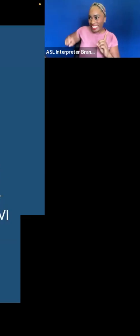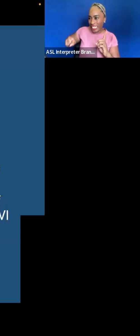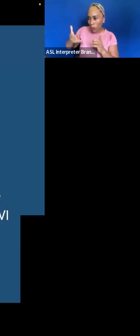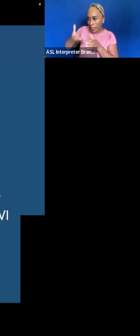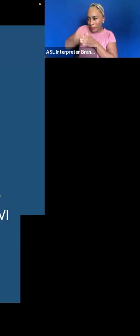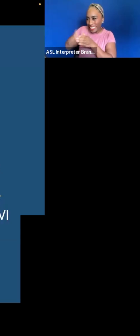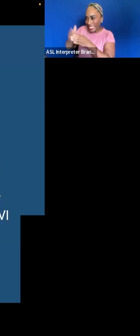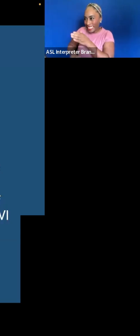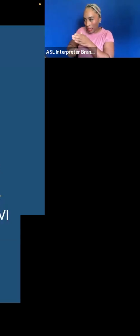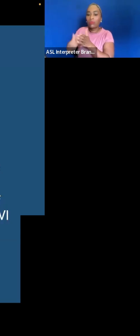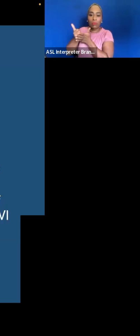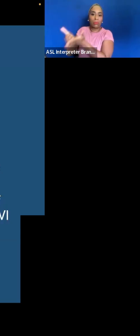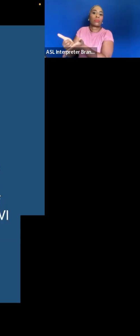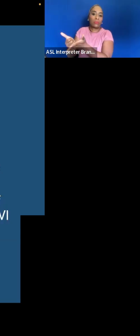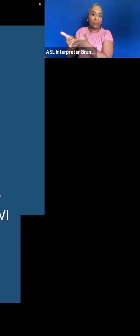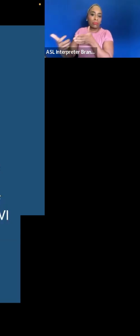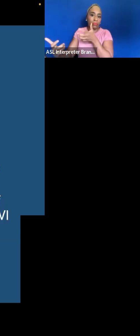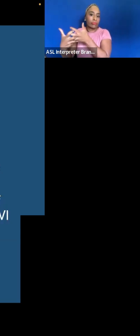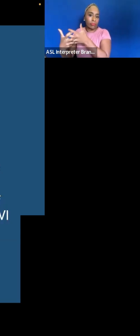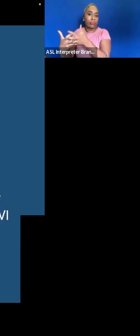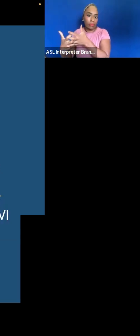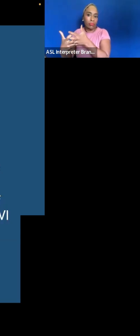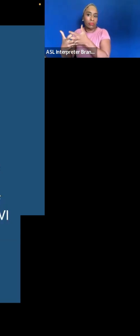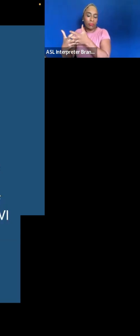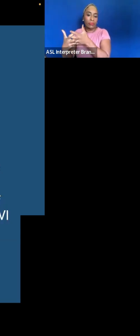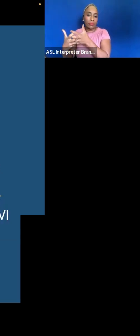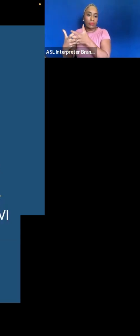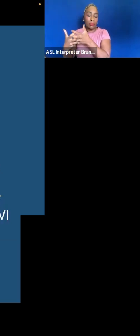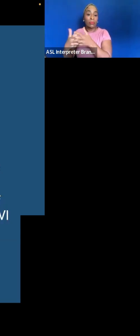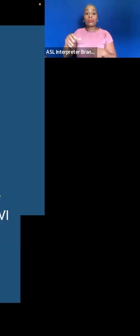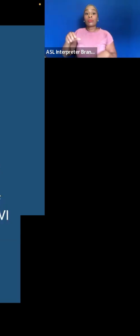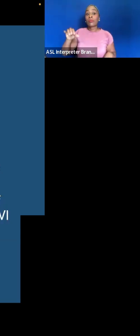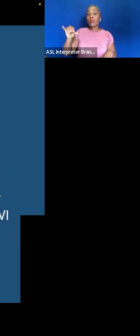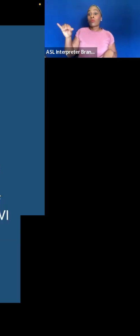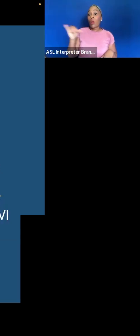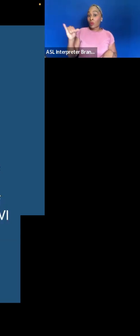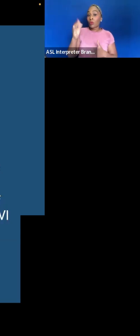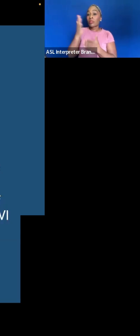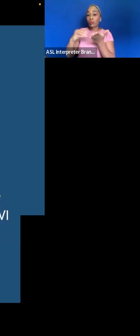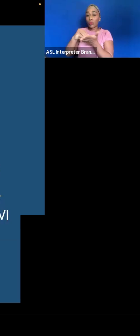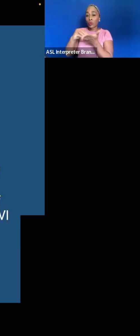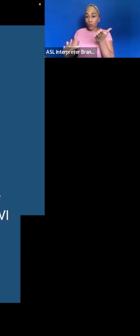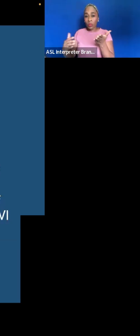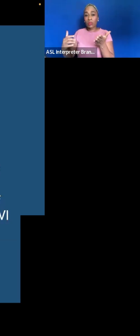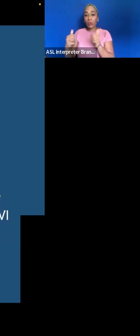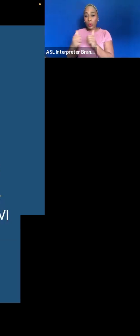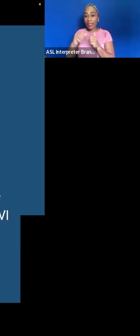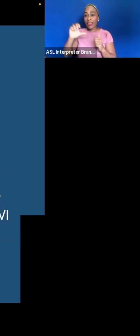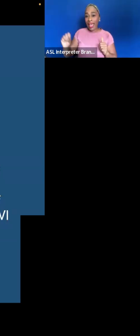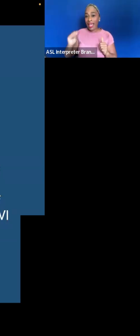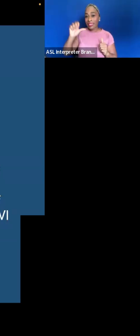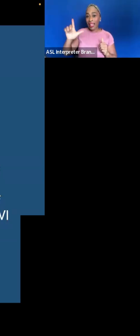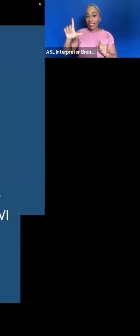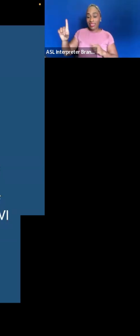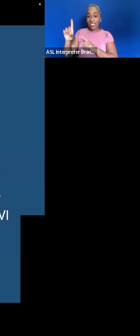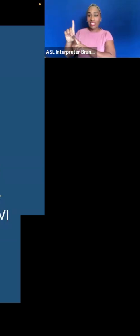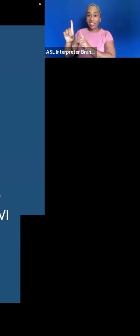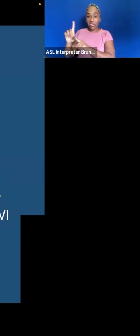We know that students, as I mentioned before, with SLD are going to have maybe specific emotional